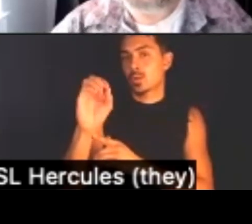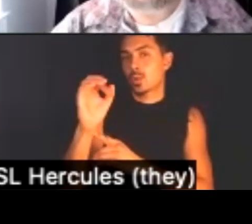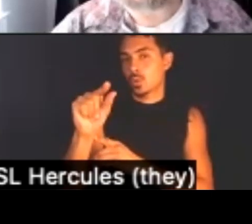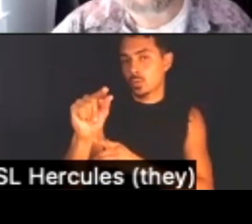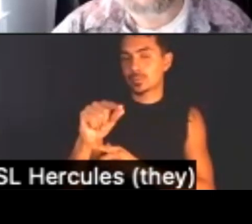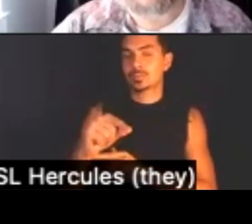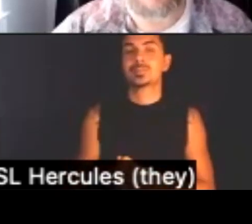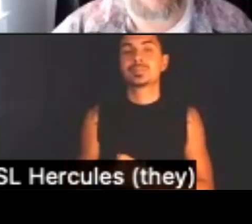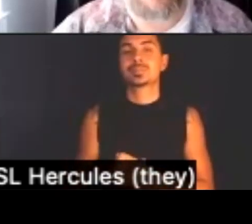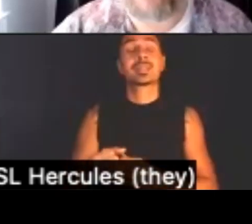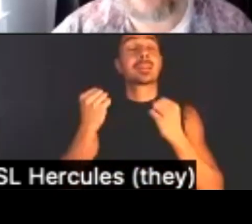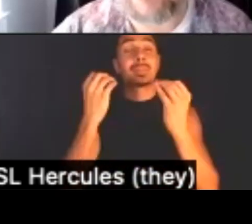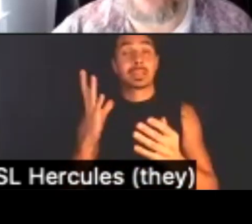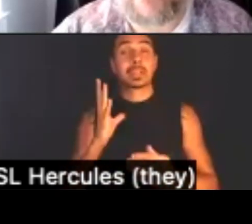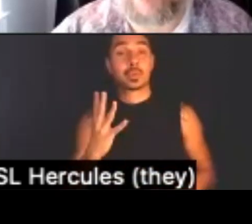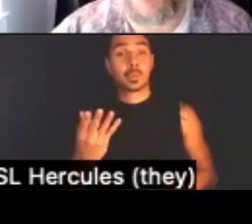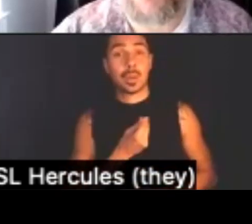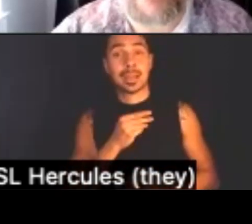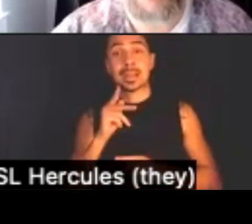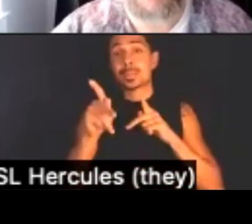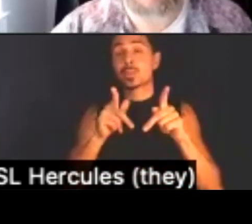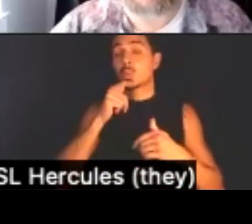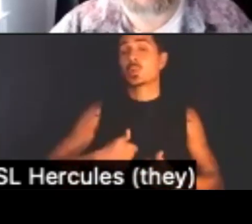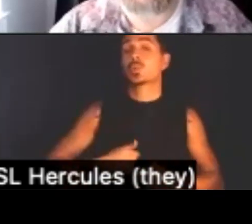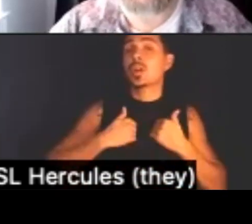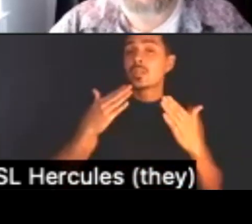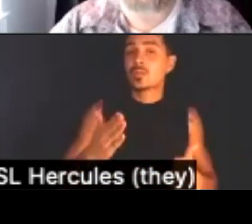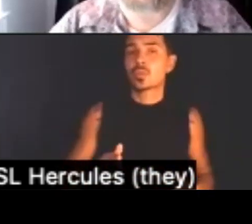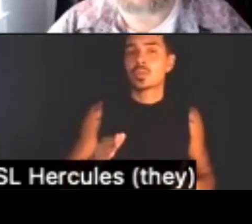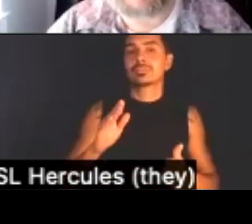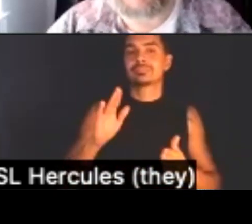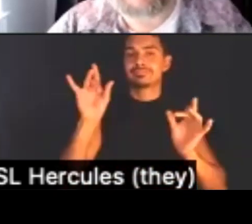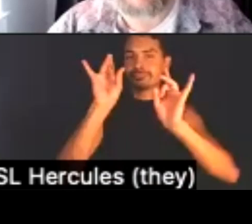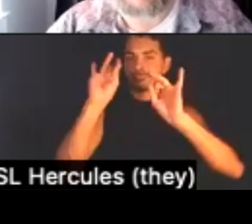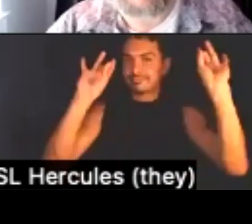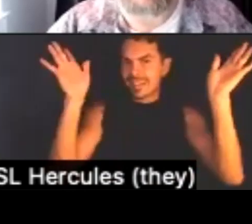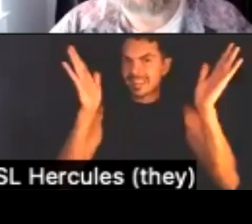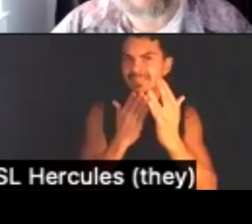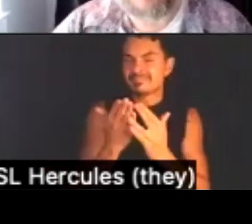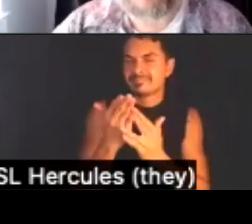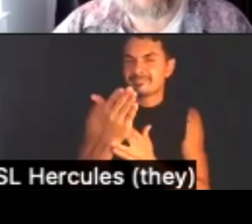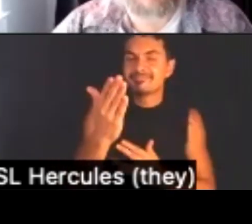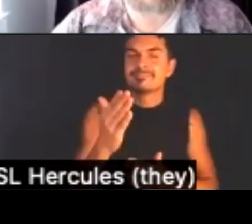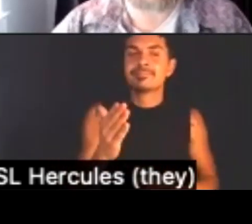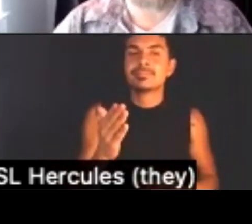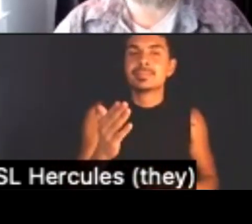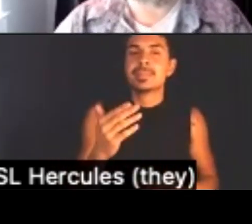Many trans folks who are survivors of violence appreciate the blog that we've got set up